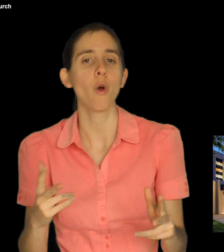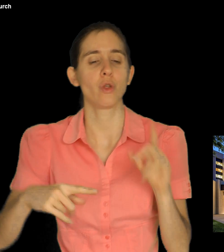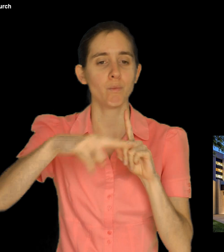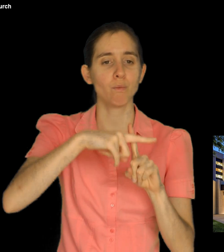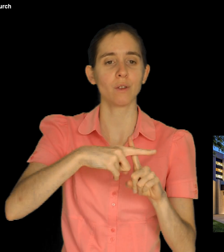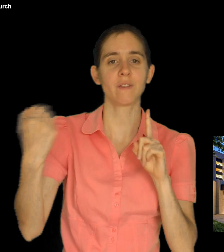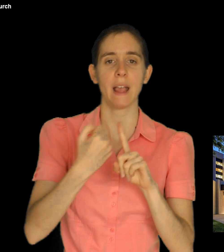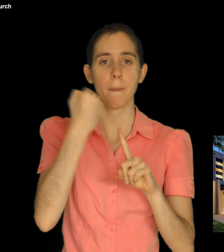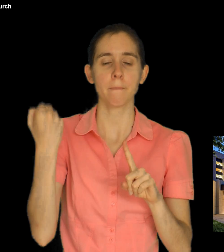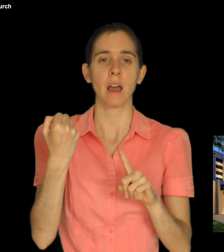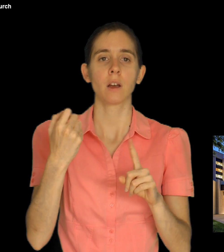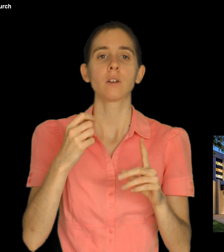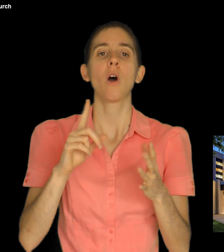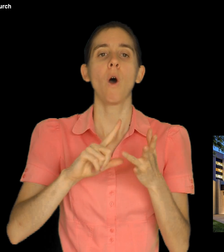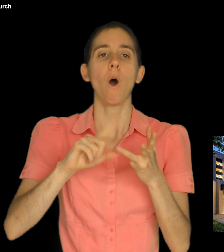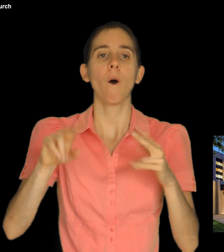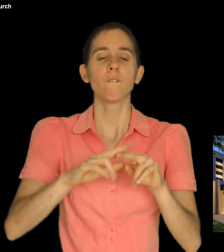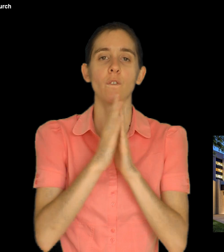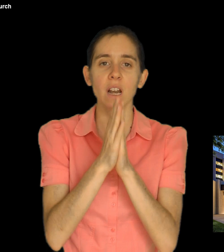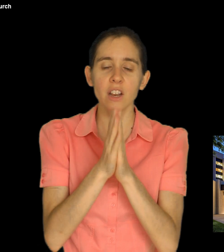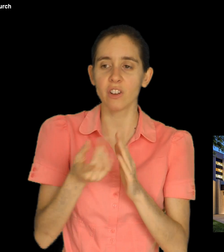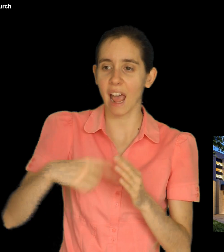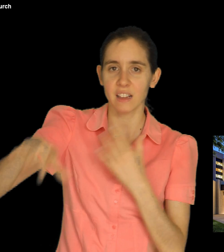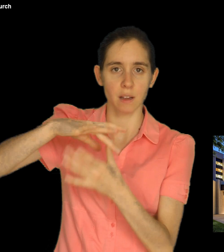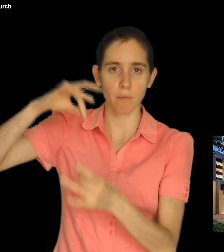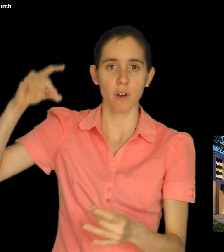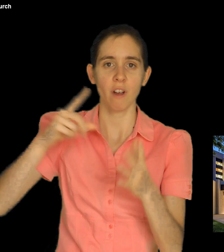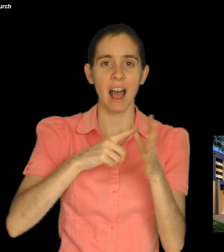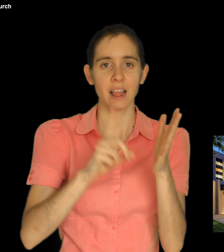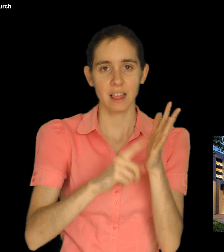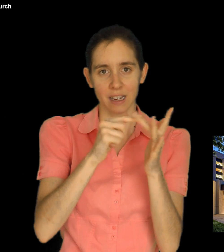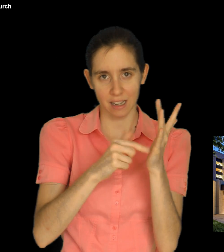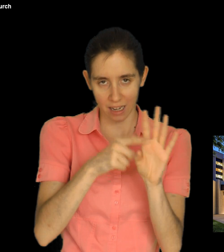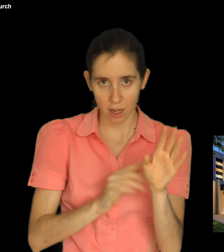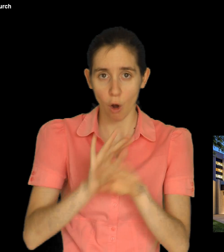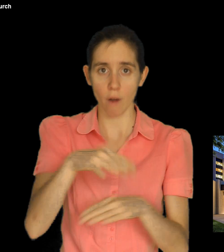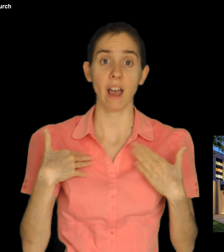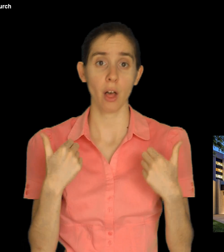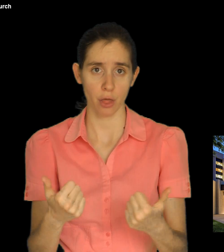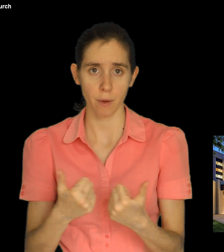impact of religion and spirituality on health. A recent review of these studies